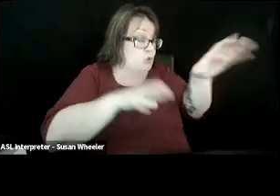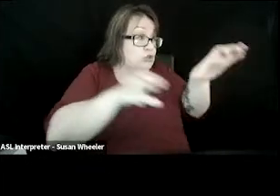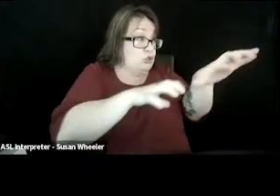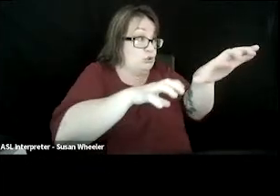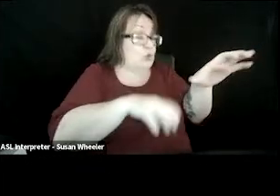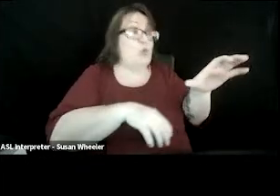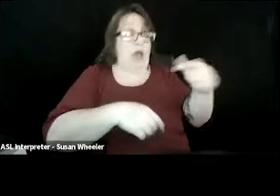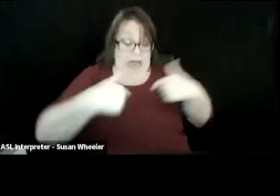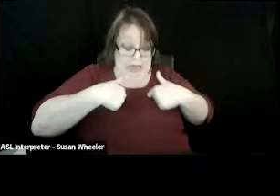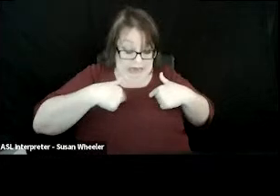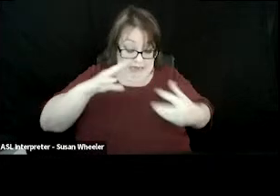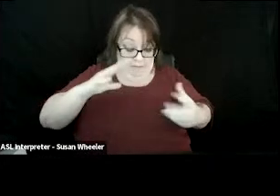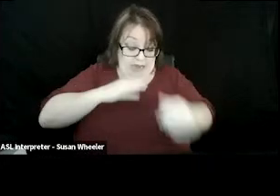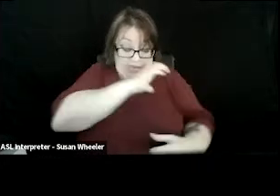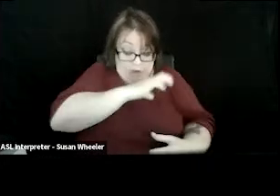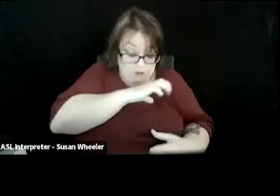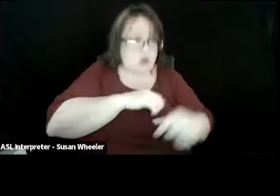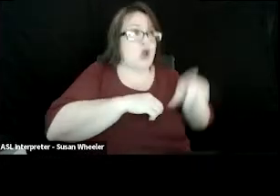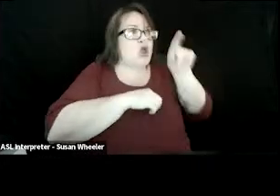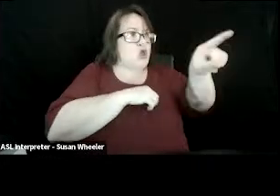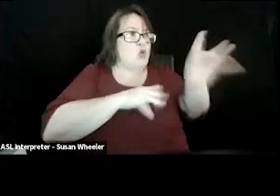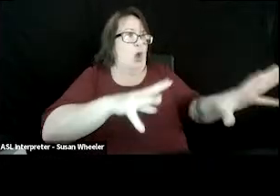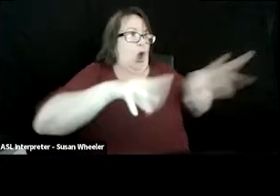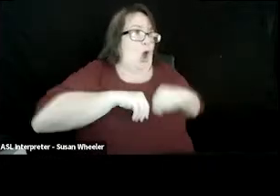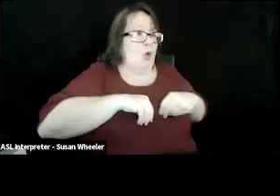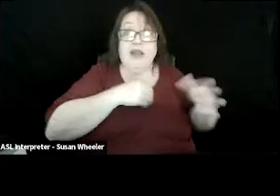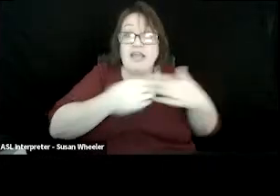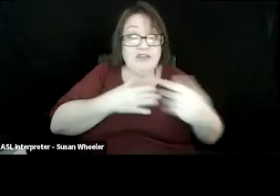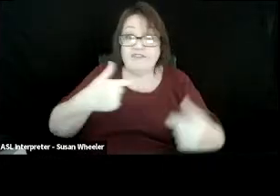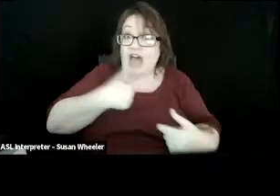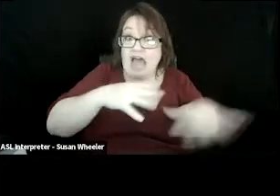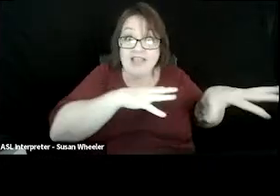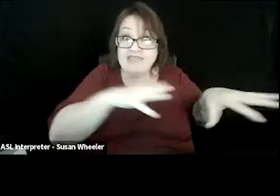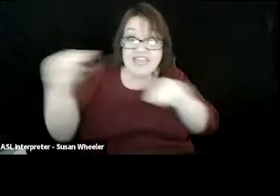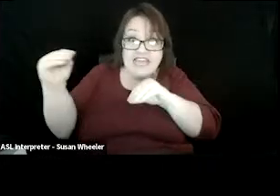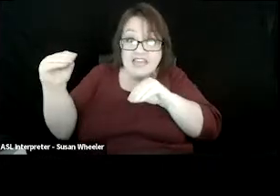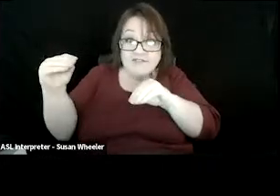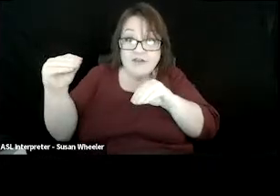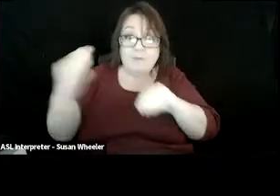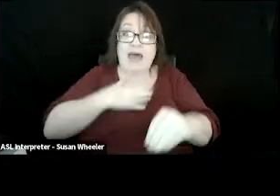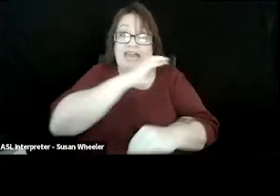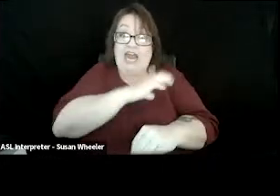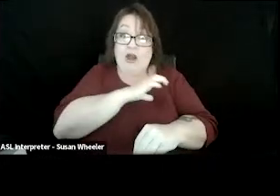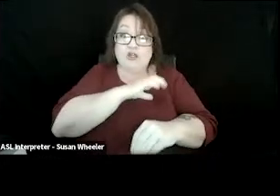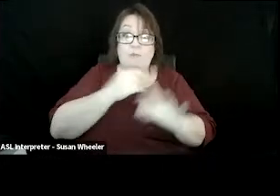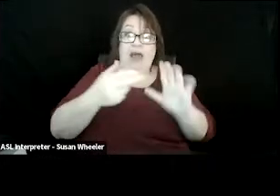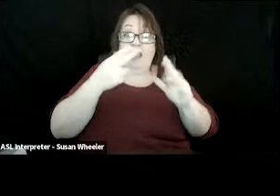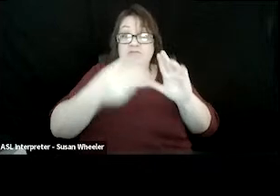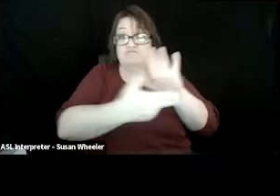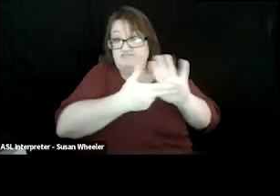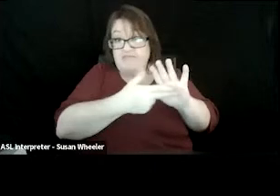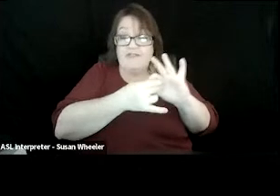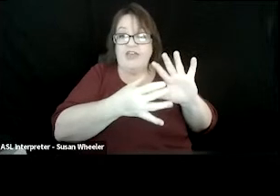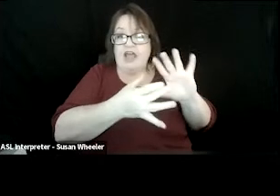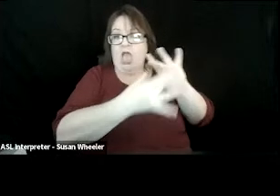and they control even after you leave. So, you're basically committing to their ownership of the intellectual property.